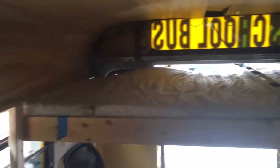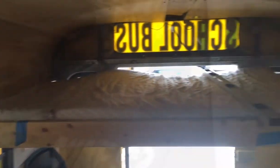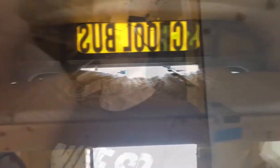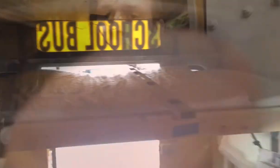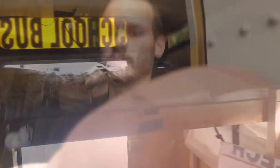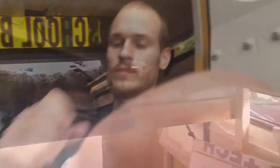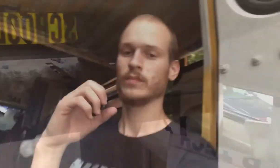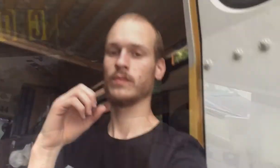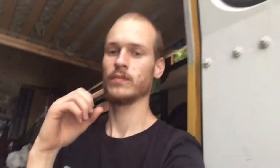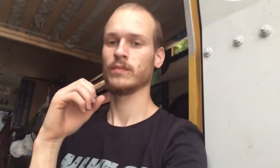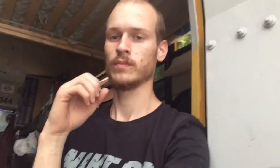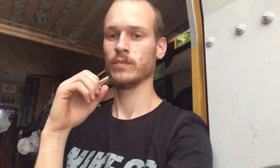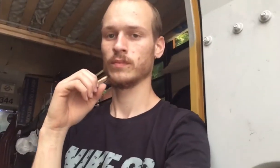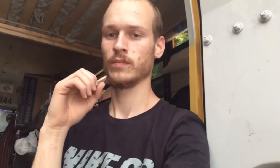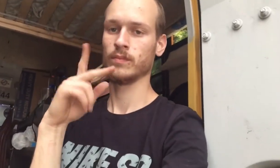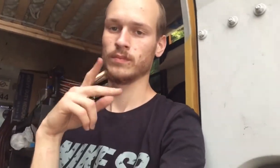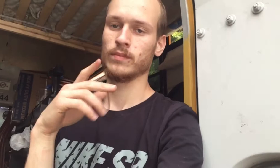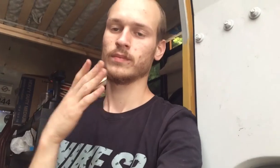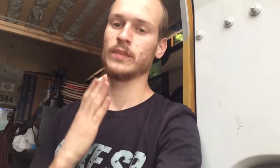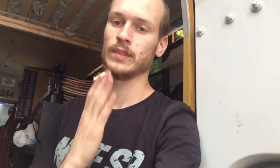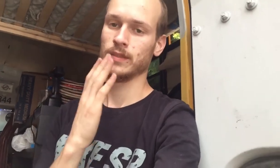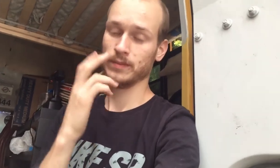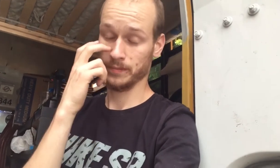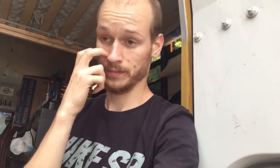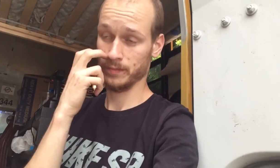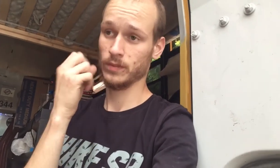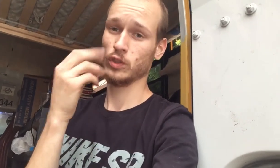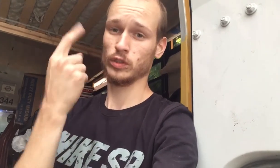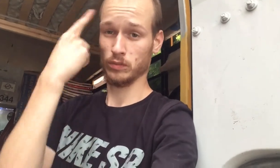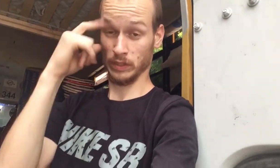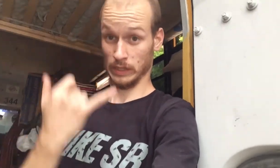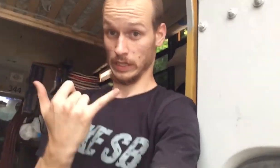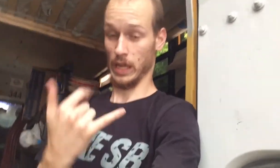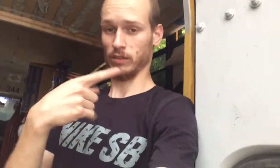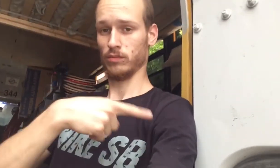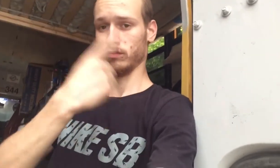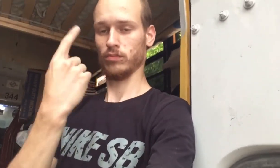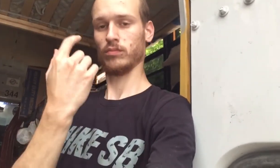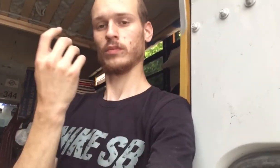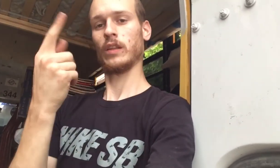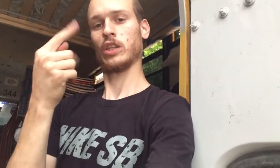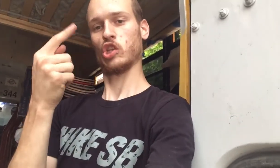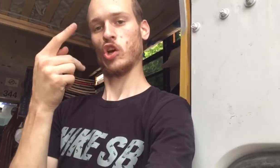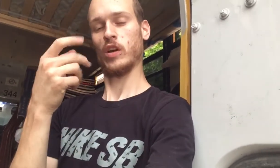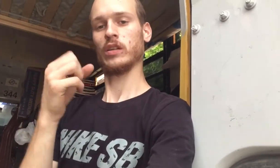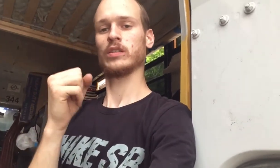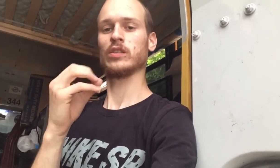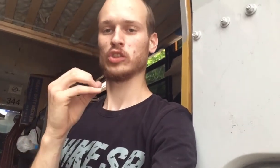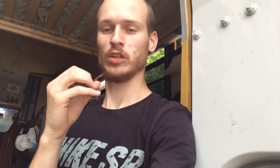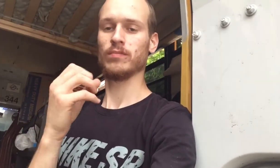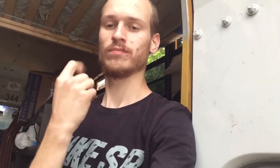Ok Allright.. for now, today is Thursday